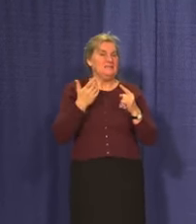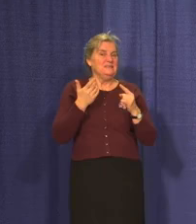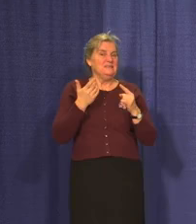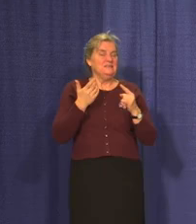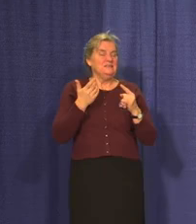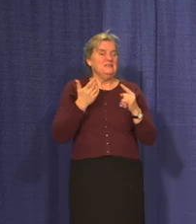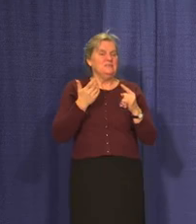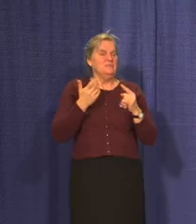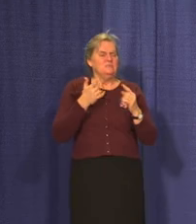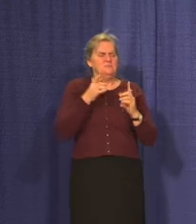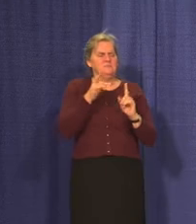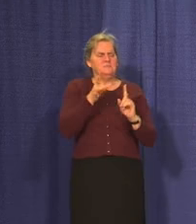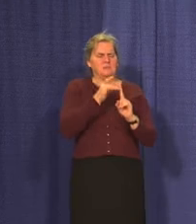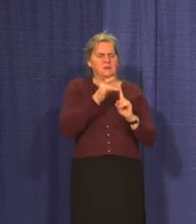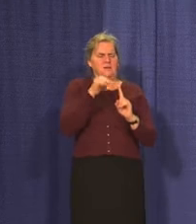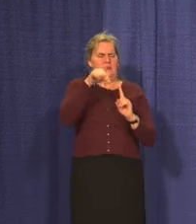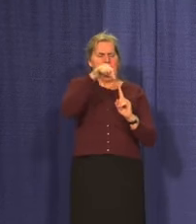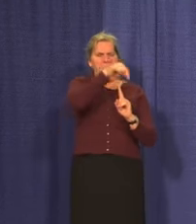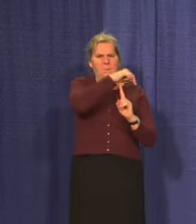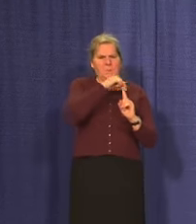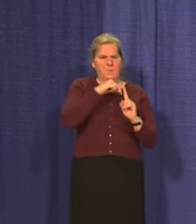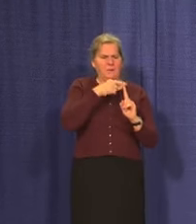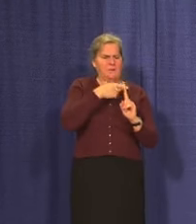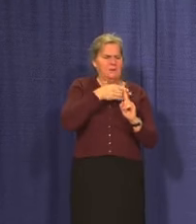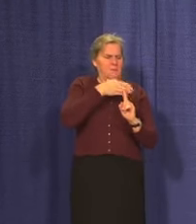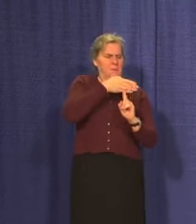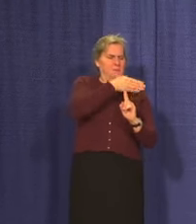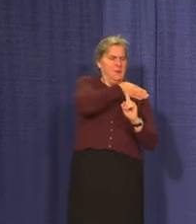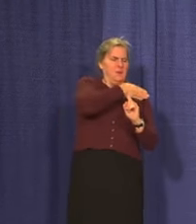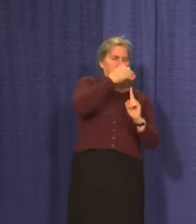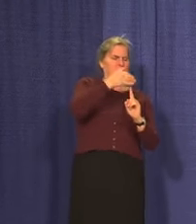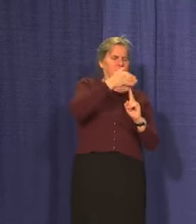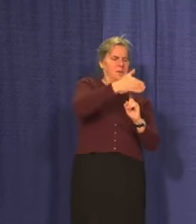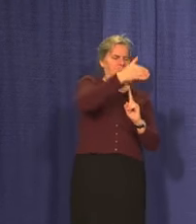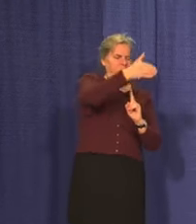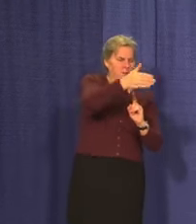OF WHO ARE THE CONTACTS GOING BACK, IDENTIFY THE CONTACTS, MAKE SURE